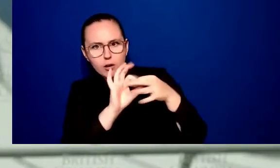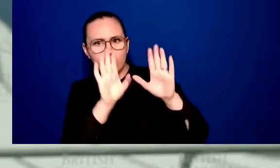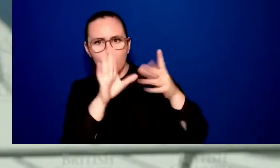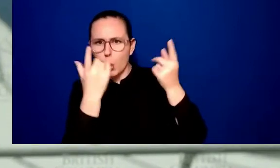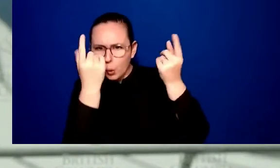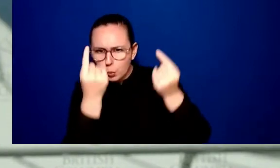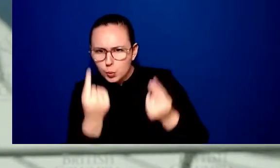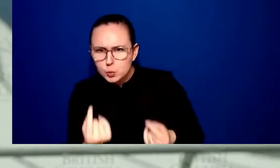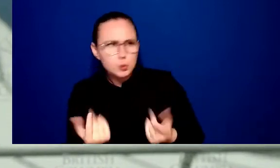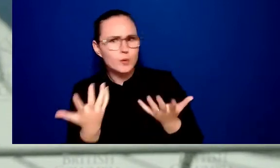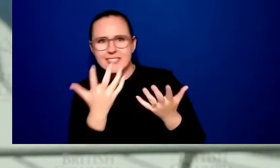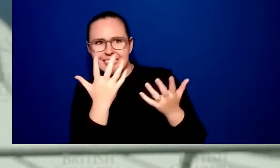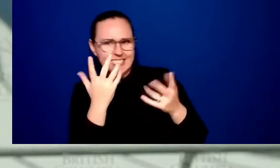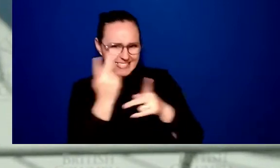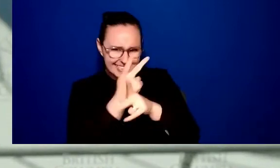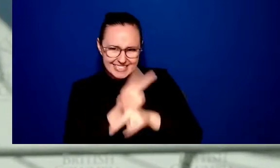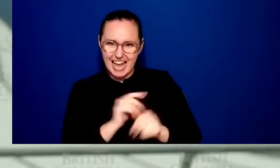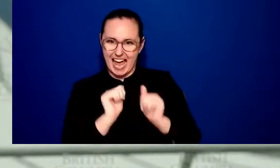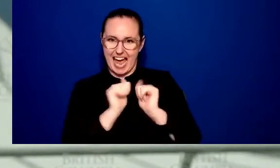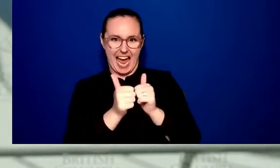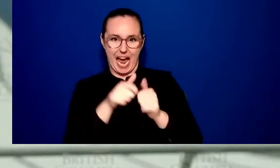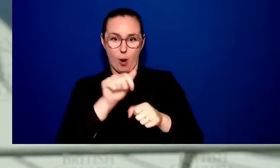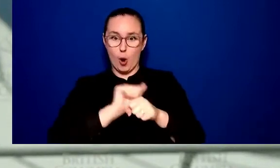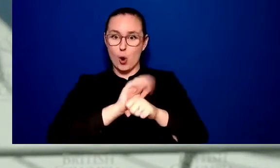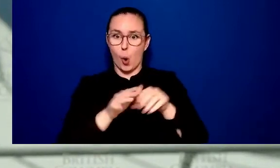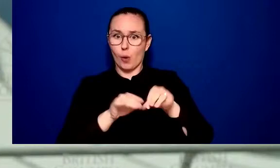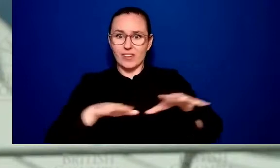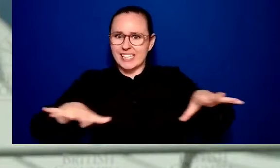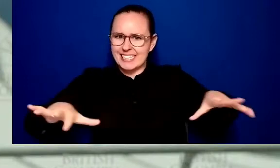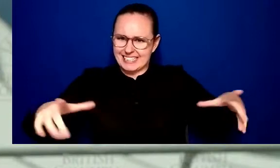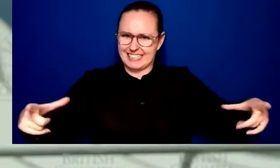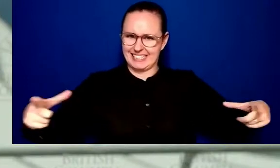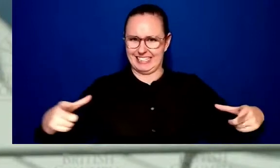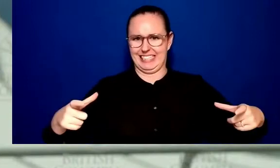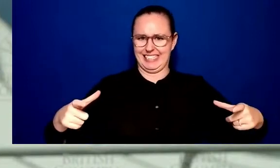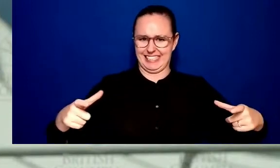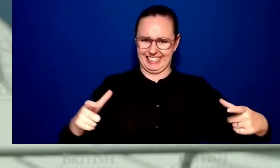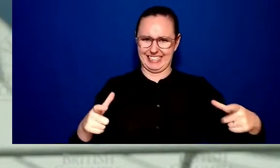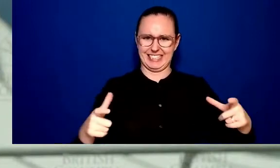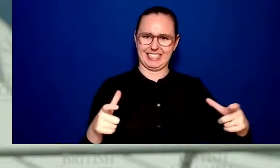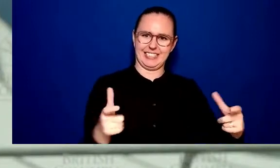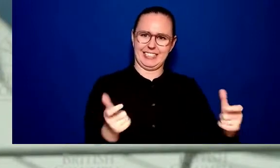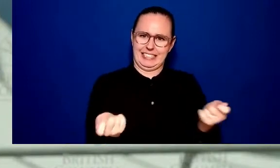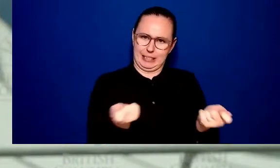across many communities in the North. For everyone and